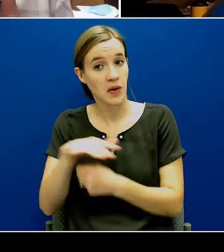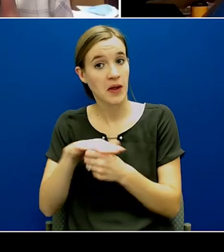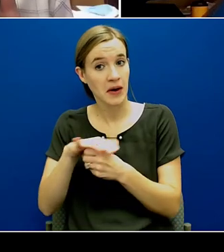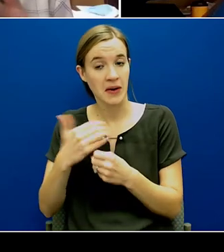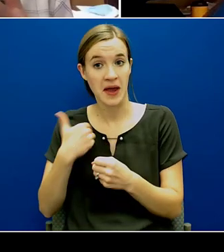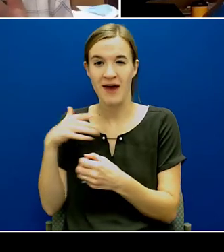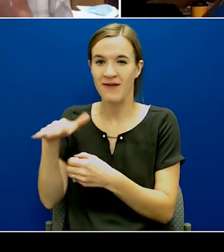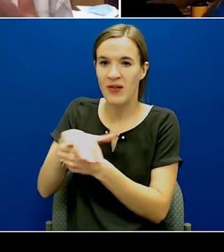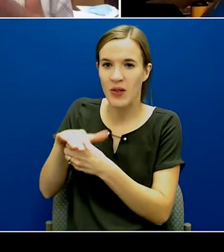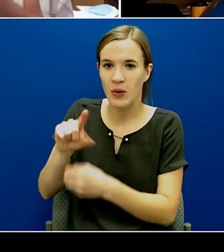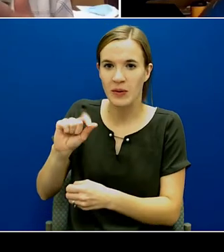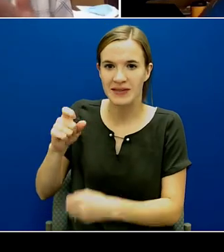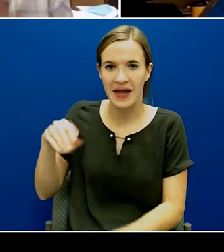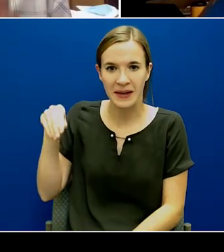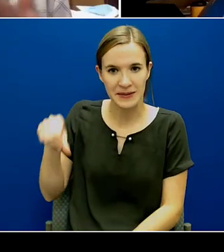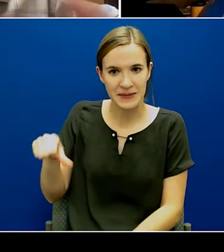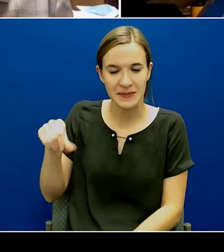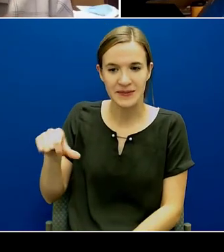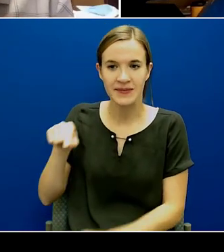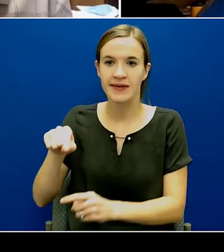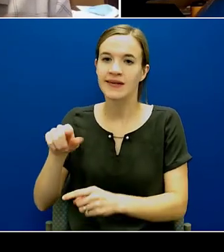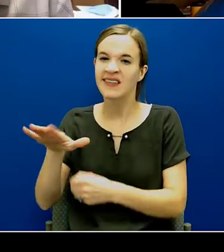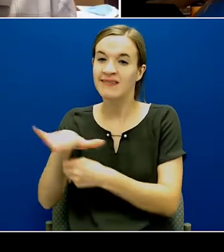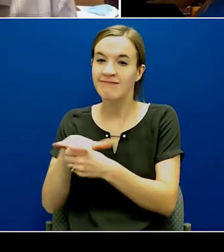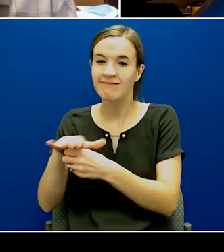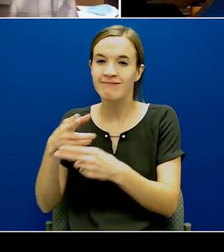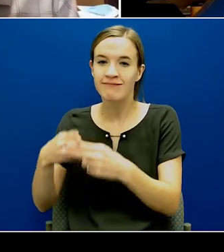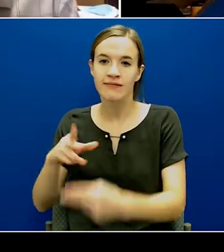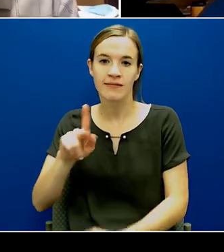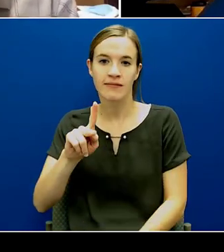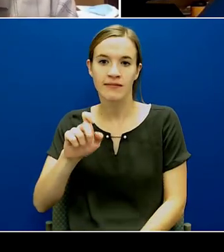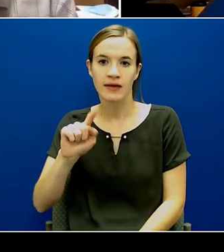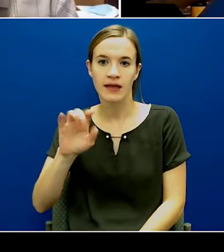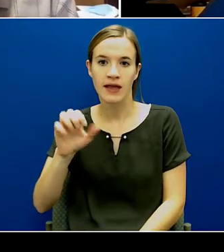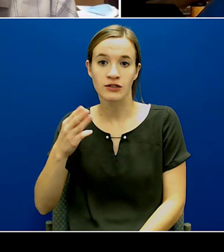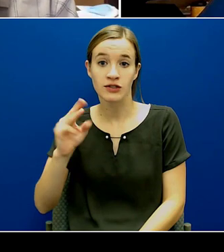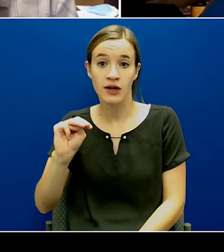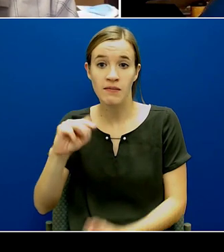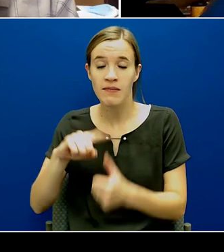Melva: They have, they are starting to come to Twin Falls now. So they will, what we're